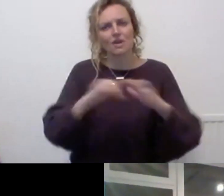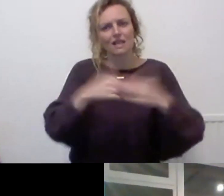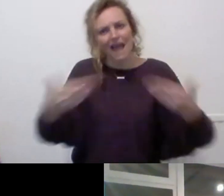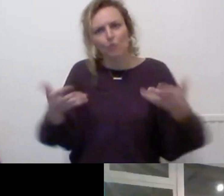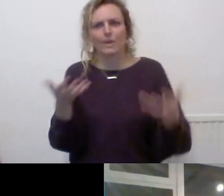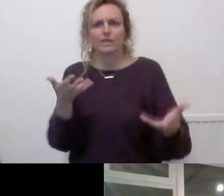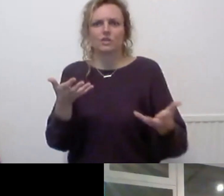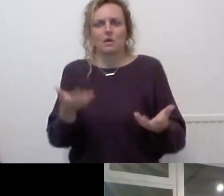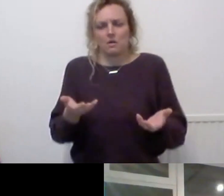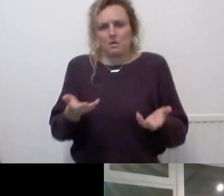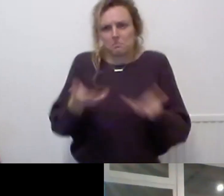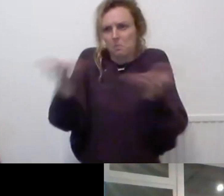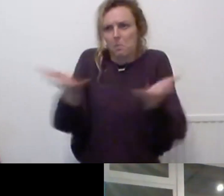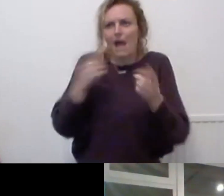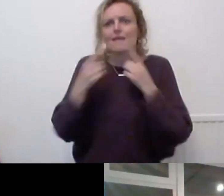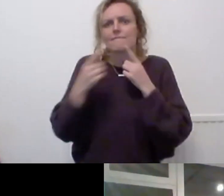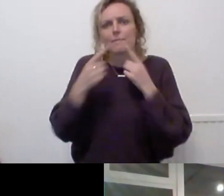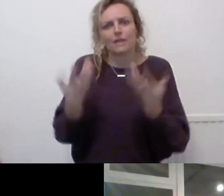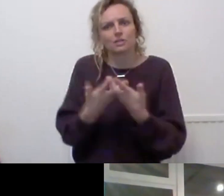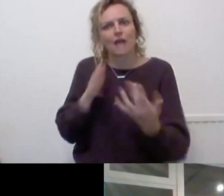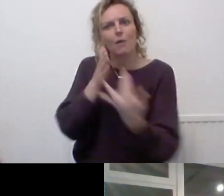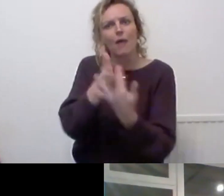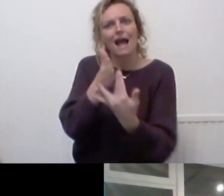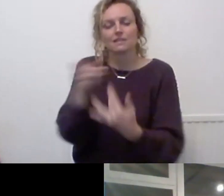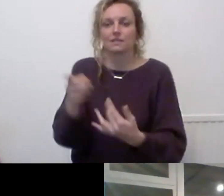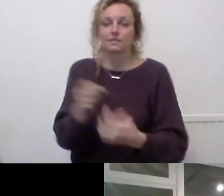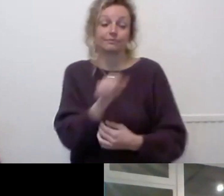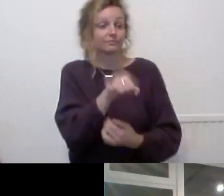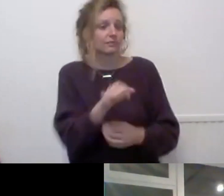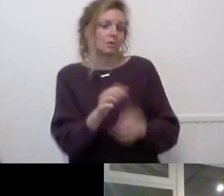really value some input from our communities. And like, say, we have got some community